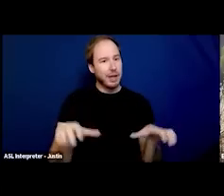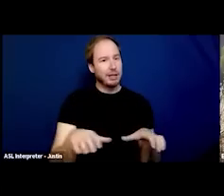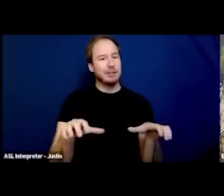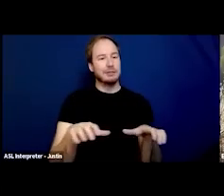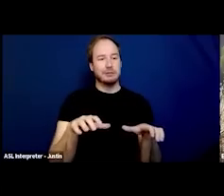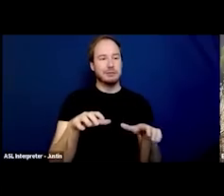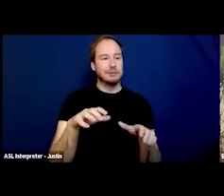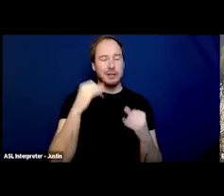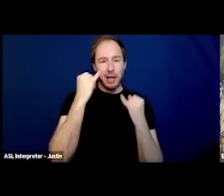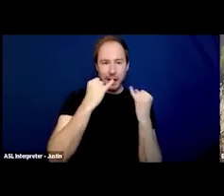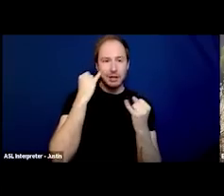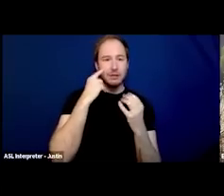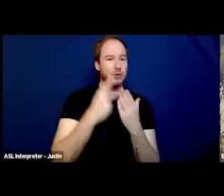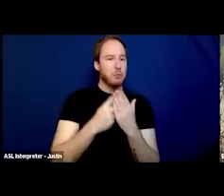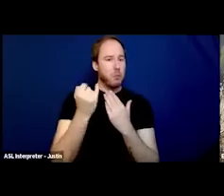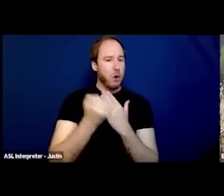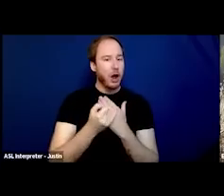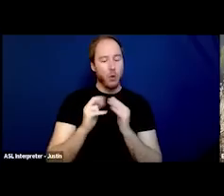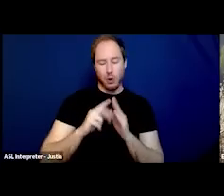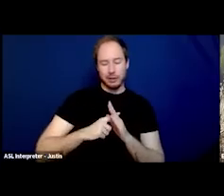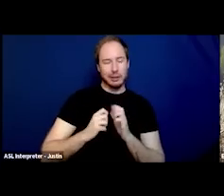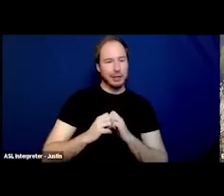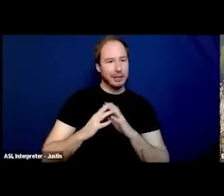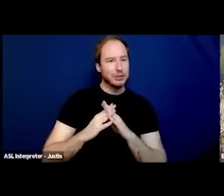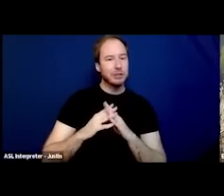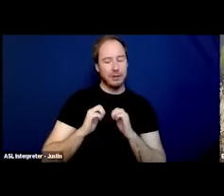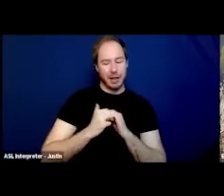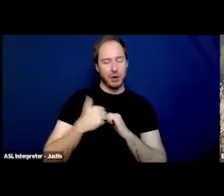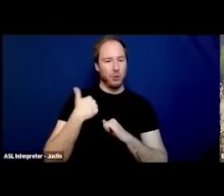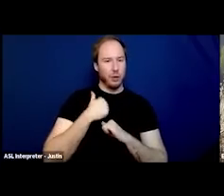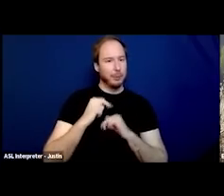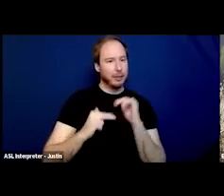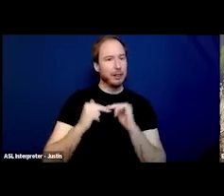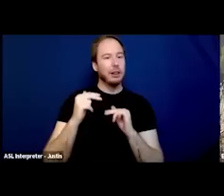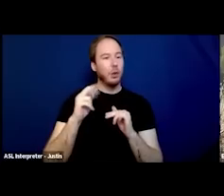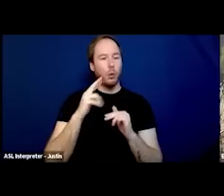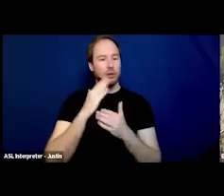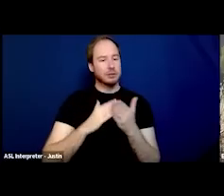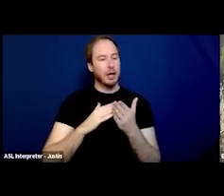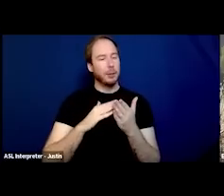ideas for projects and initiatives that your organization can do, and case studies. It's a wonderful resource,